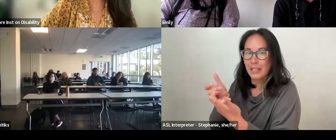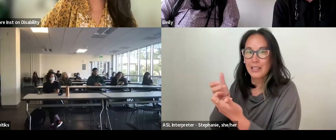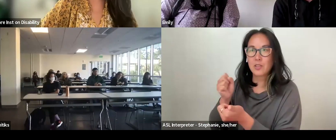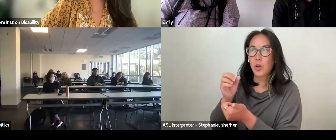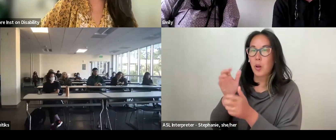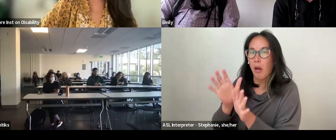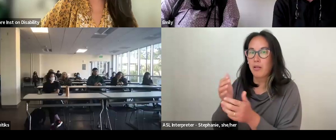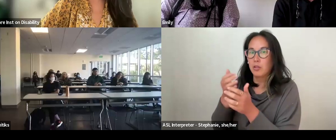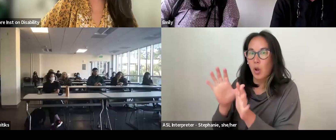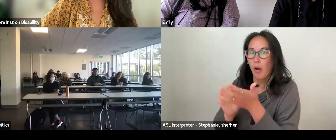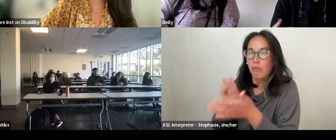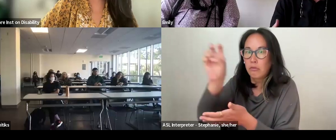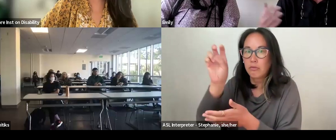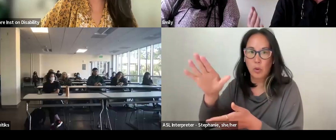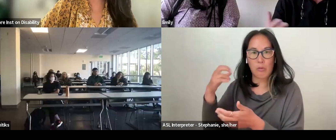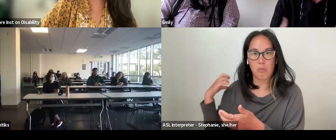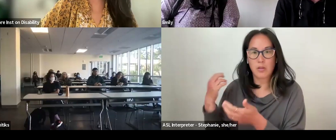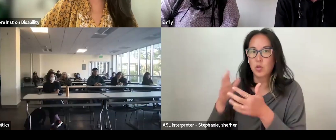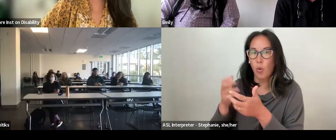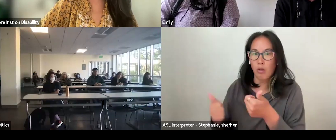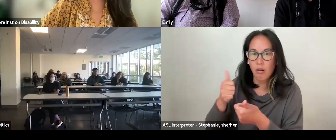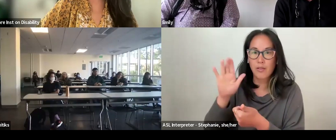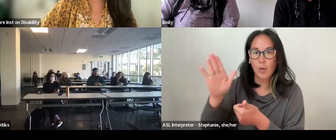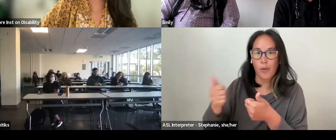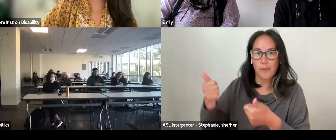Do you want to fit in? Do you want to be a part of the club?